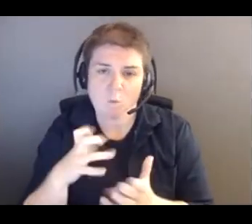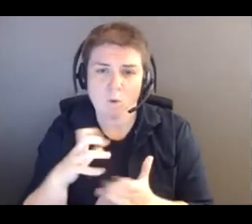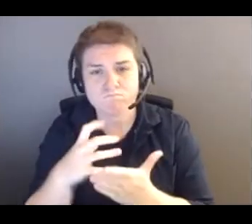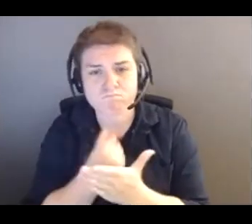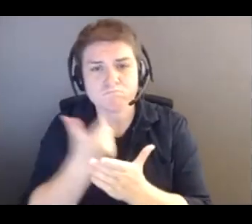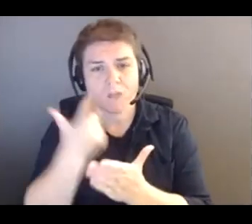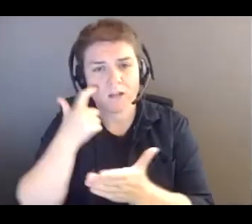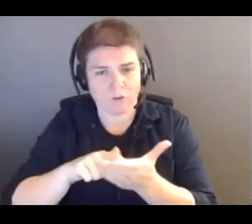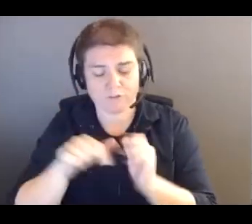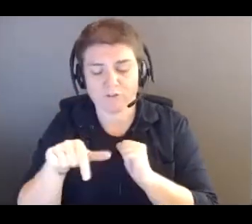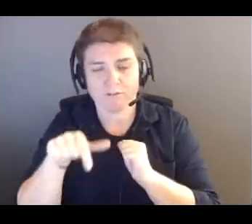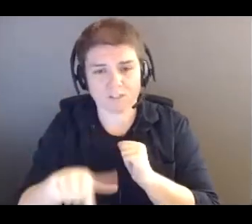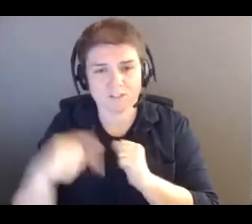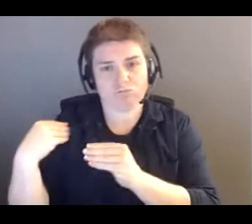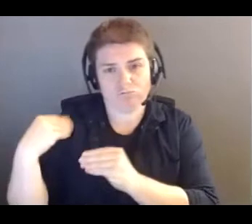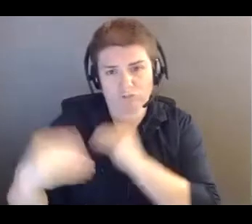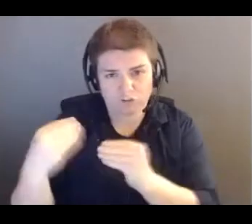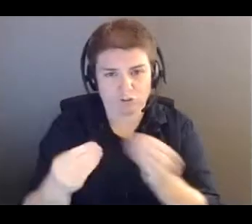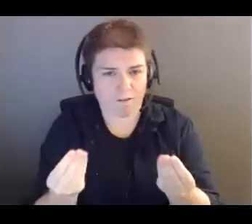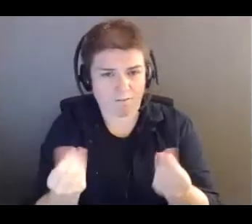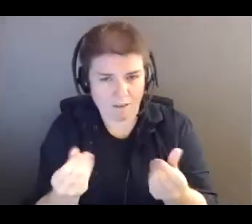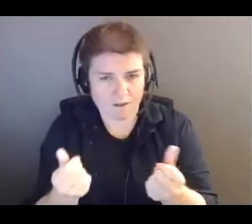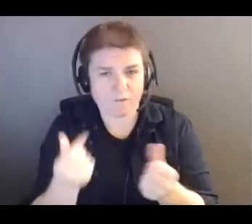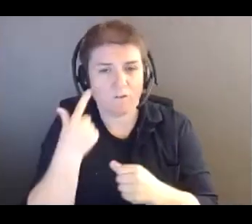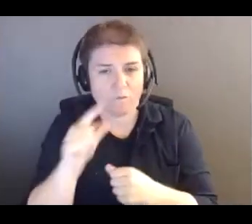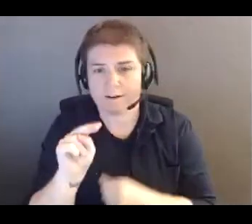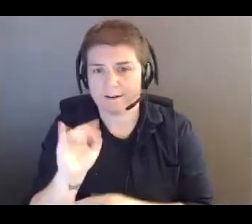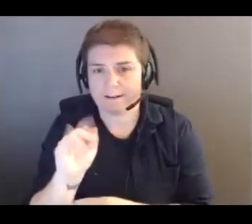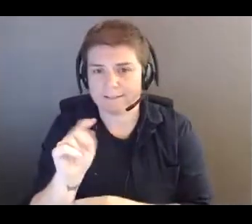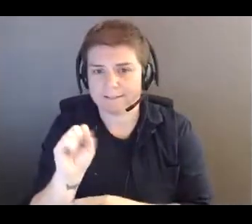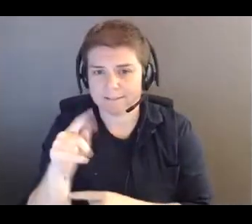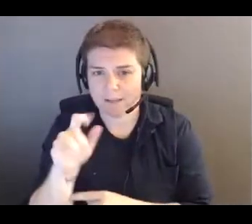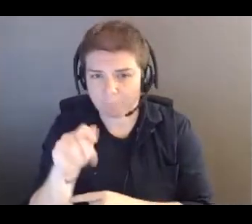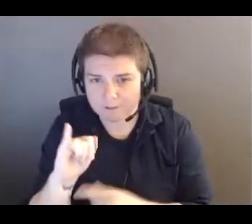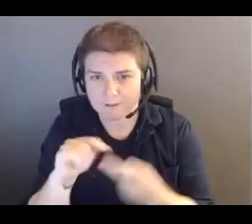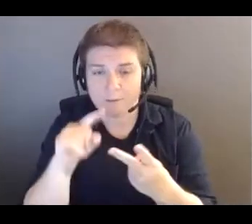traditional and ancestral territories of the Niitsitapi—The Blackfoot Confederacy—which